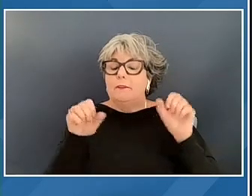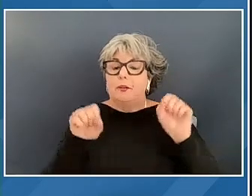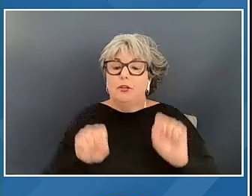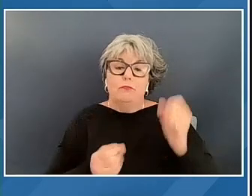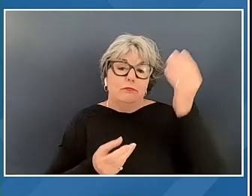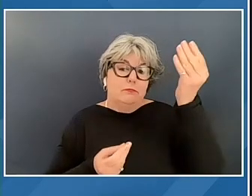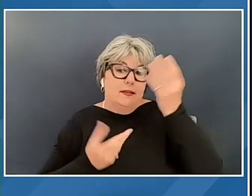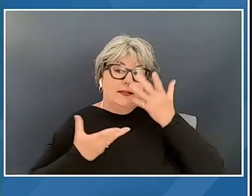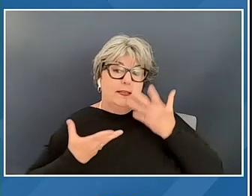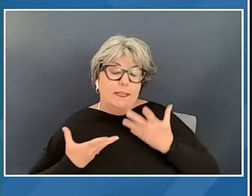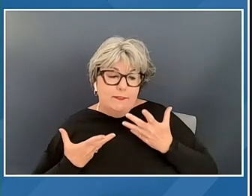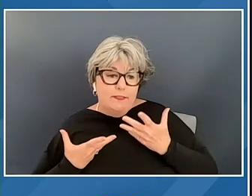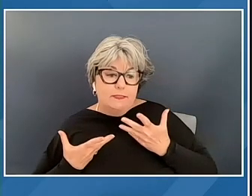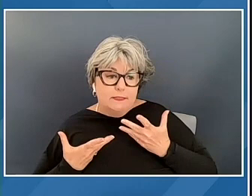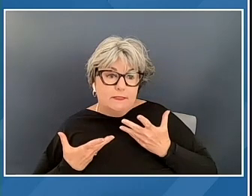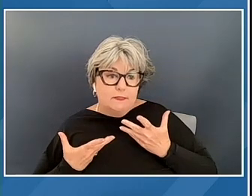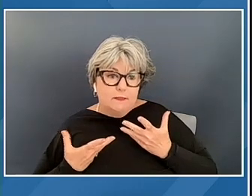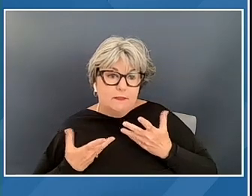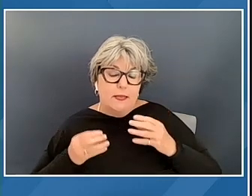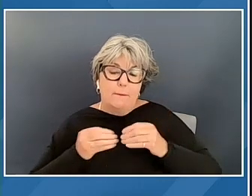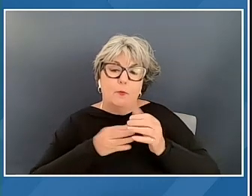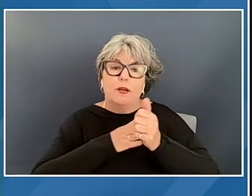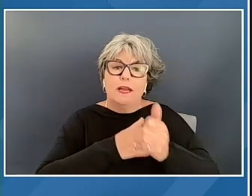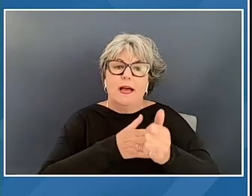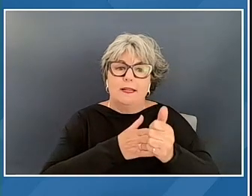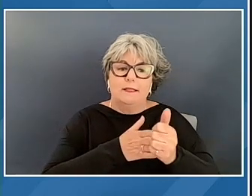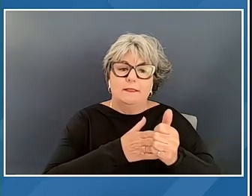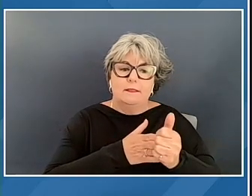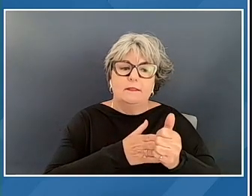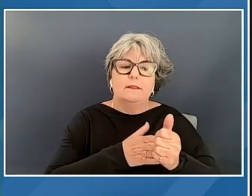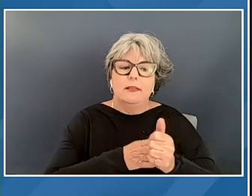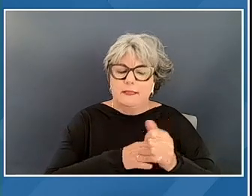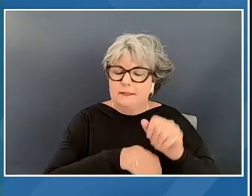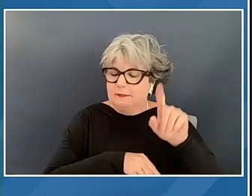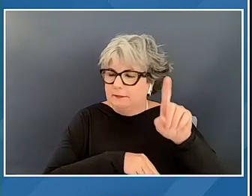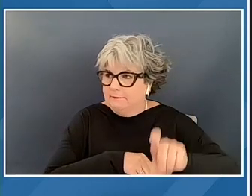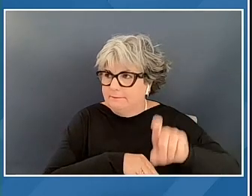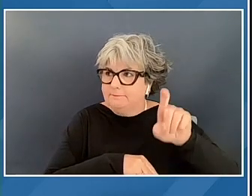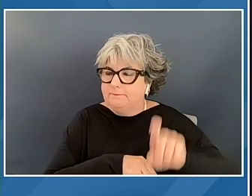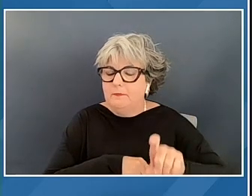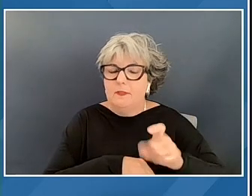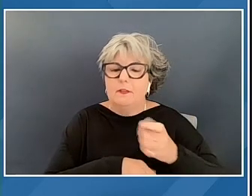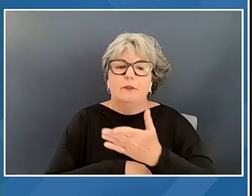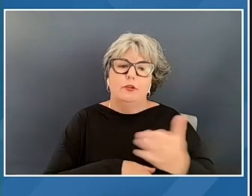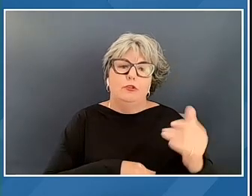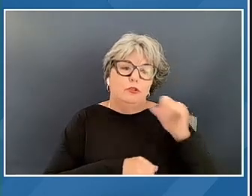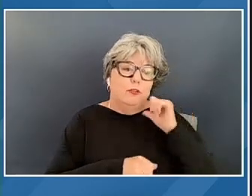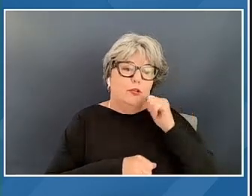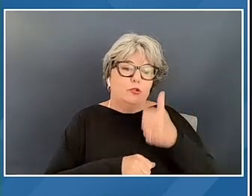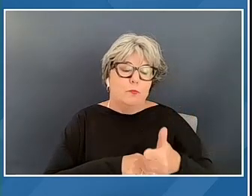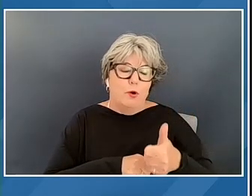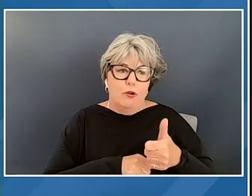further guidance, I think that is actually urgent for you to do that tomorrow so that we can engage in this conversation a